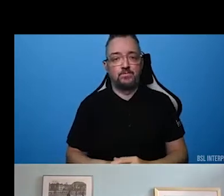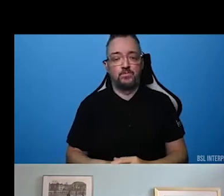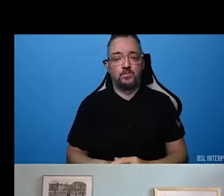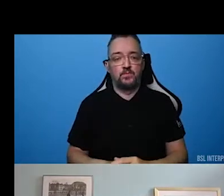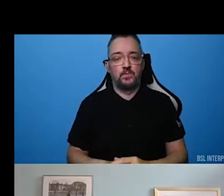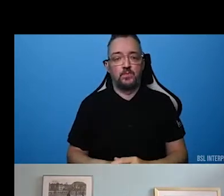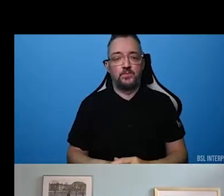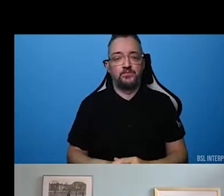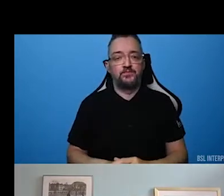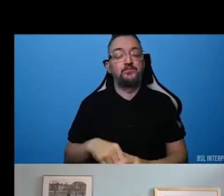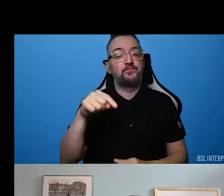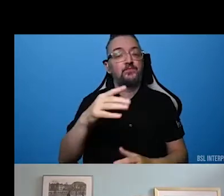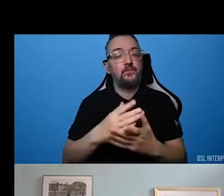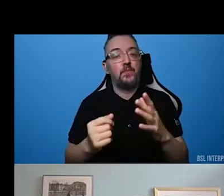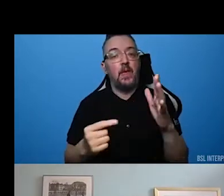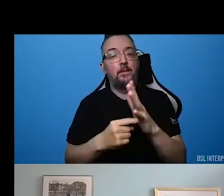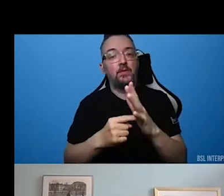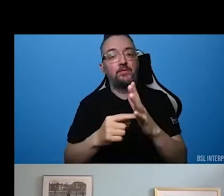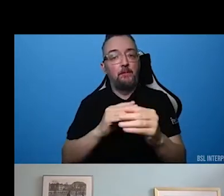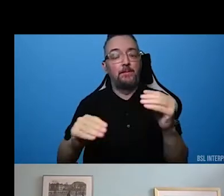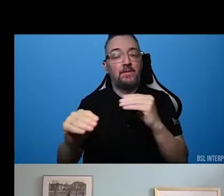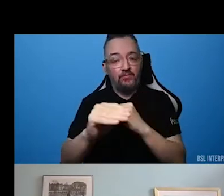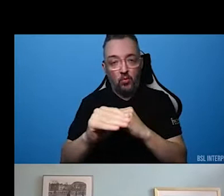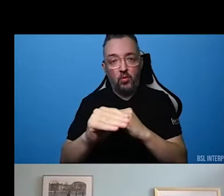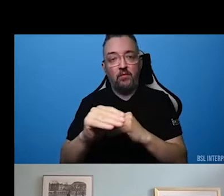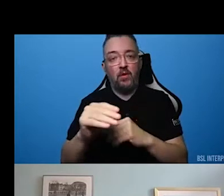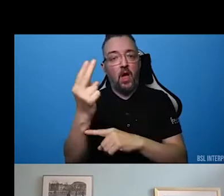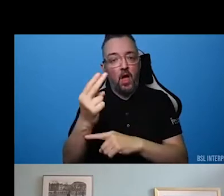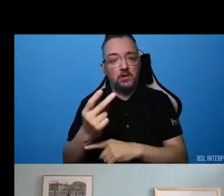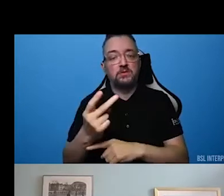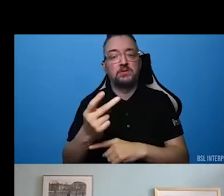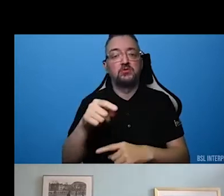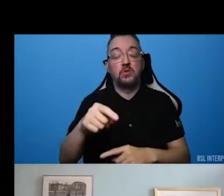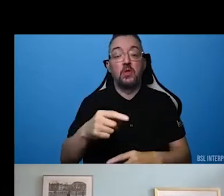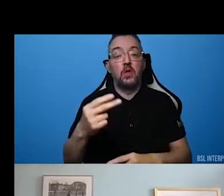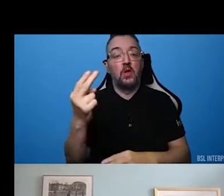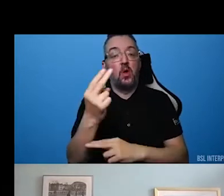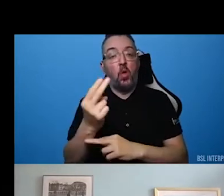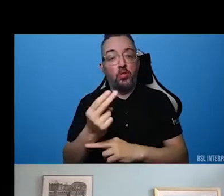So I think this is a really important metaphor for art and design. So the authors draw on John Steiner's